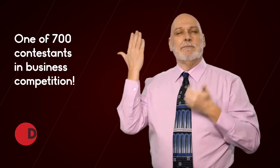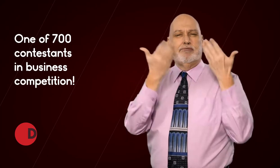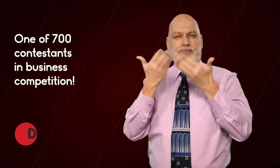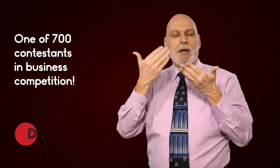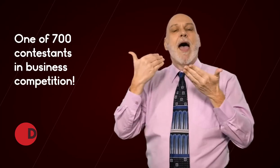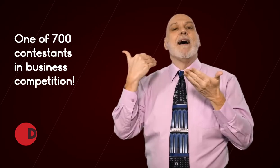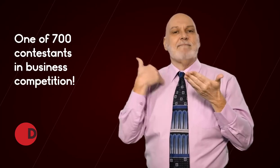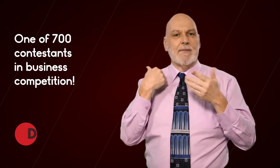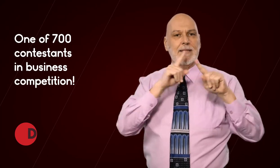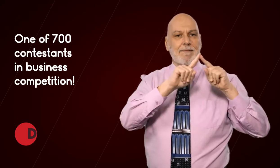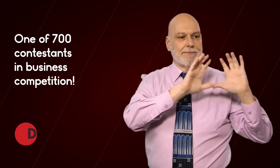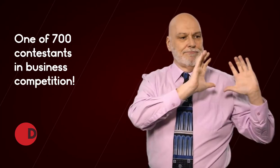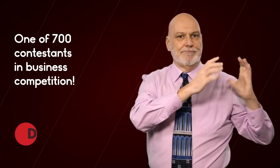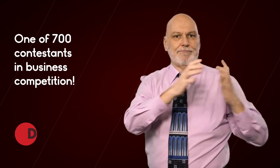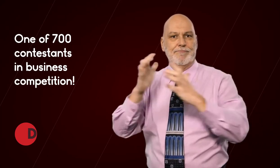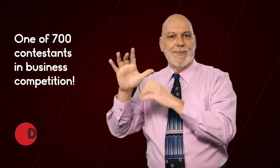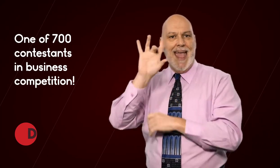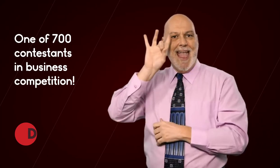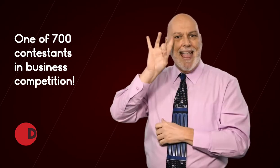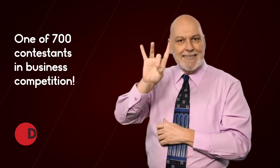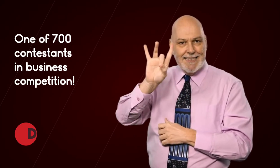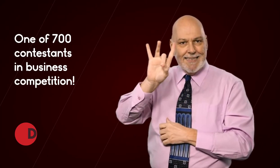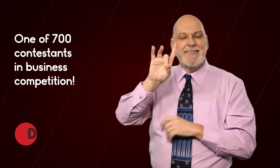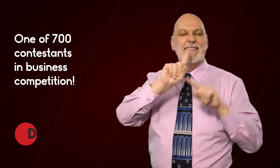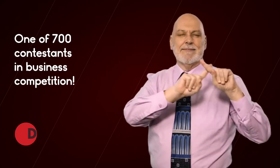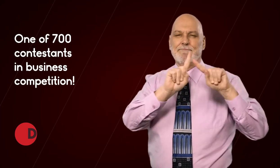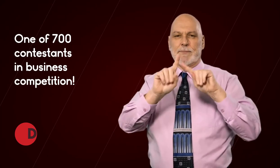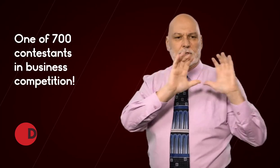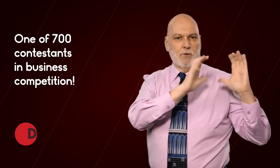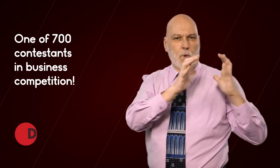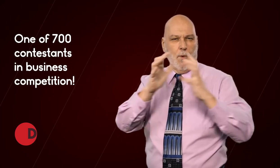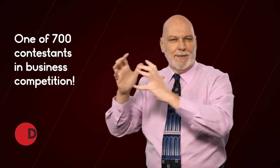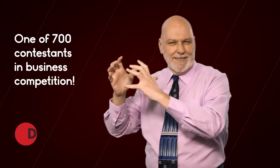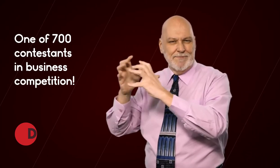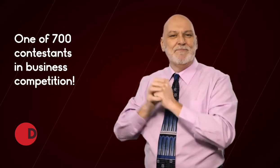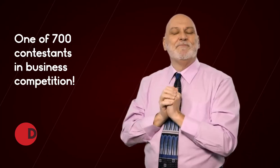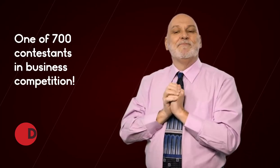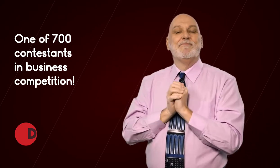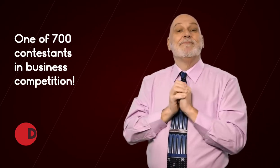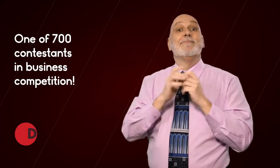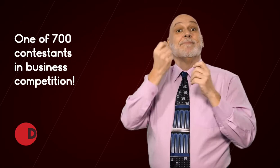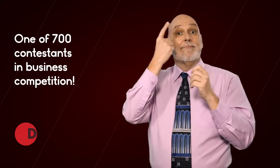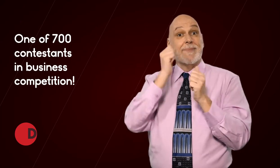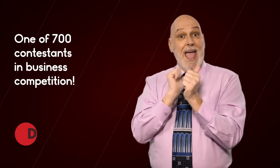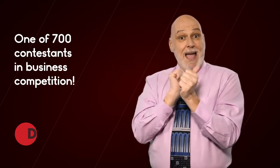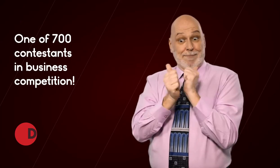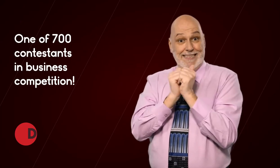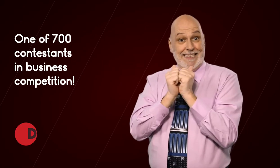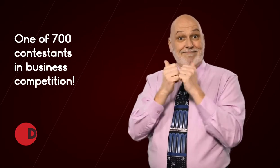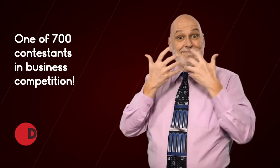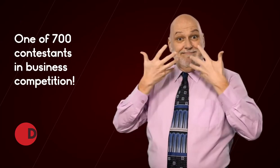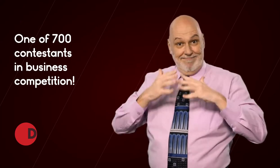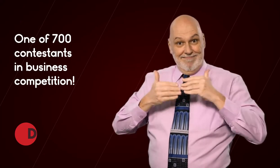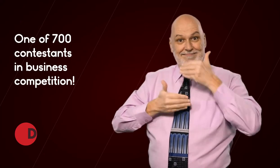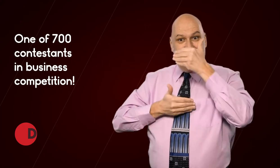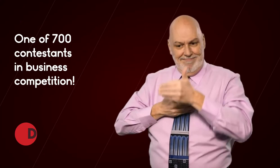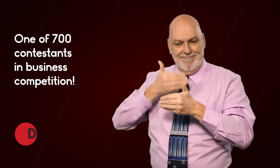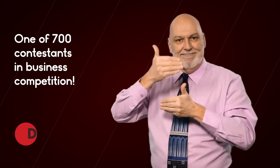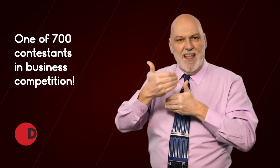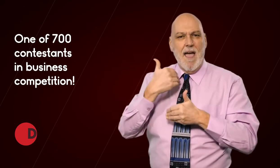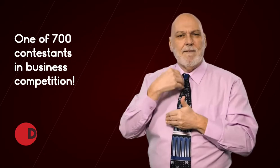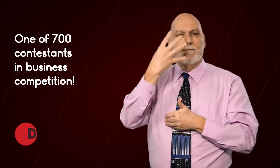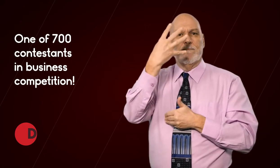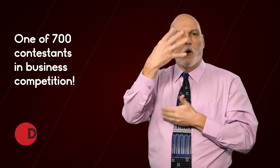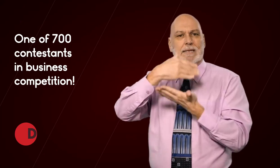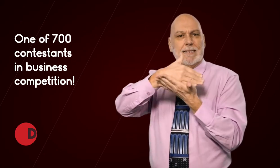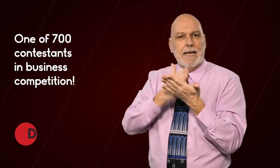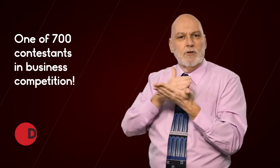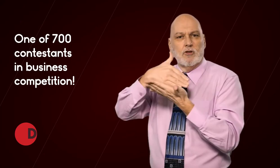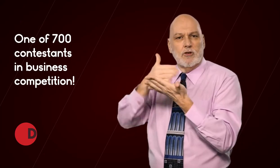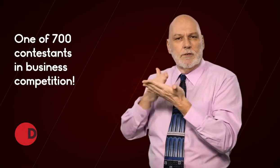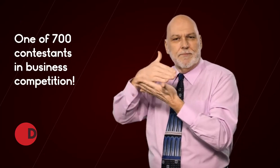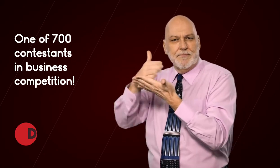Contestants choose from eight different categories,